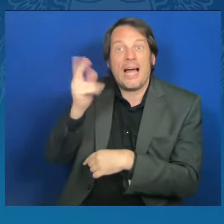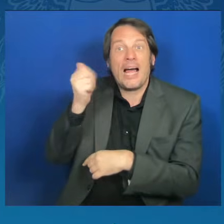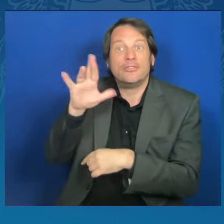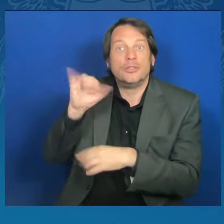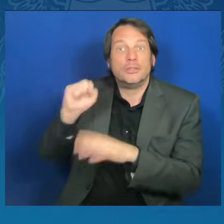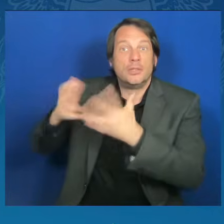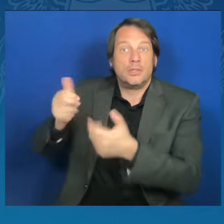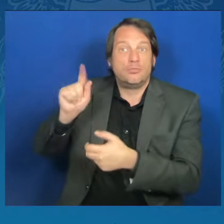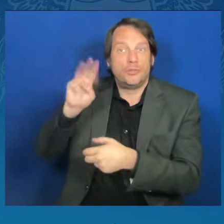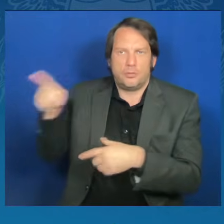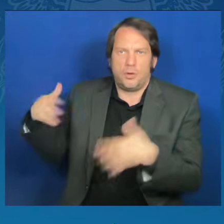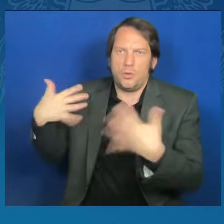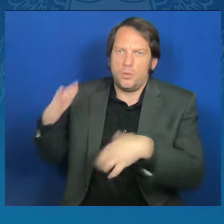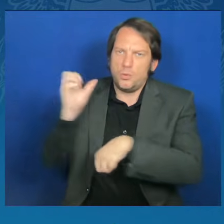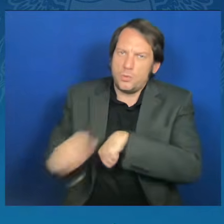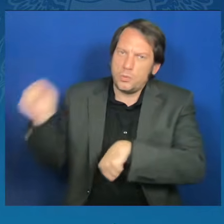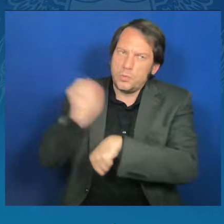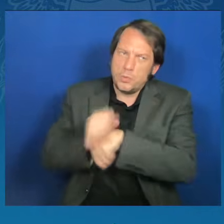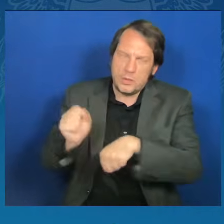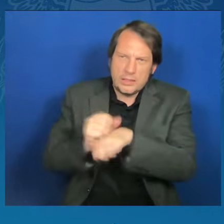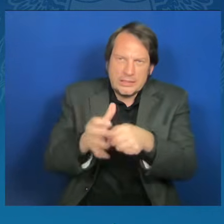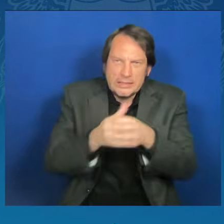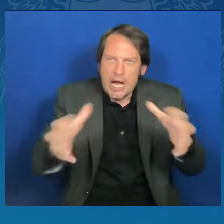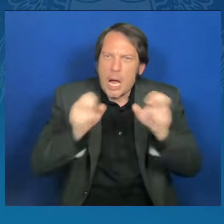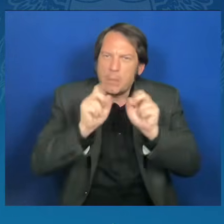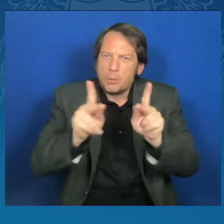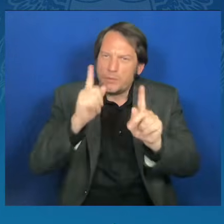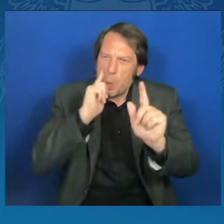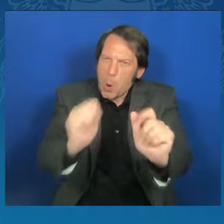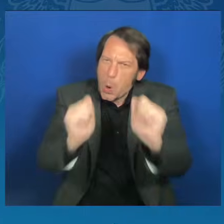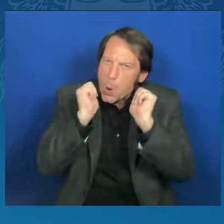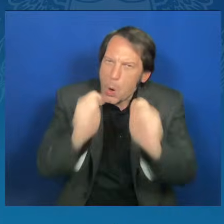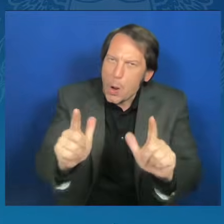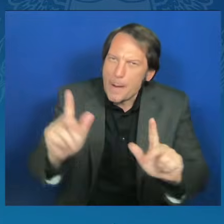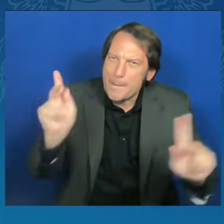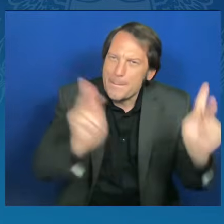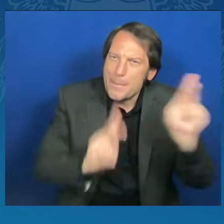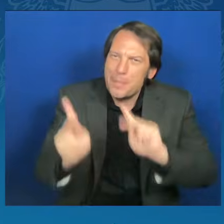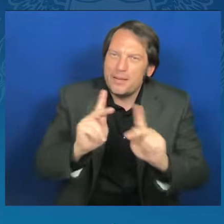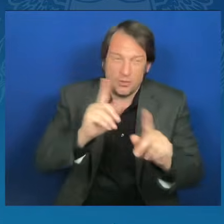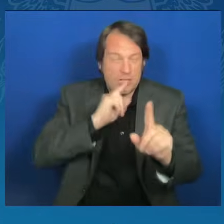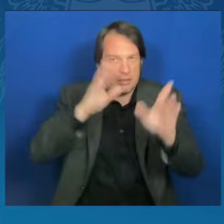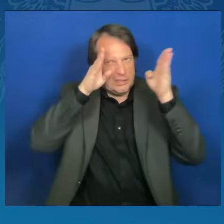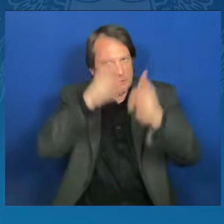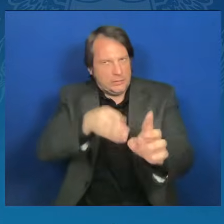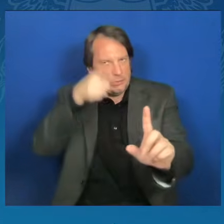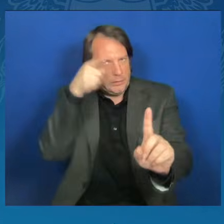Under this administration, 2.6 million jobs have been created for black workers.